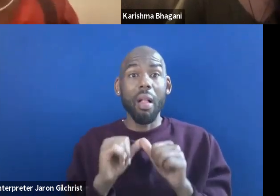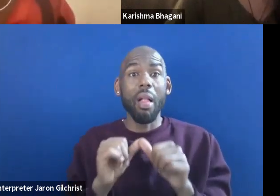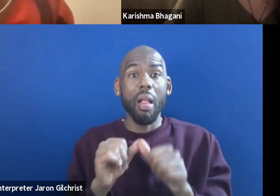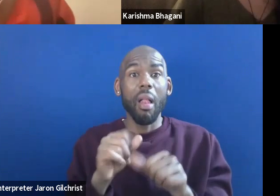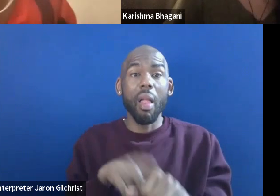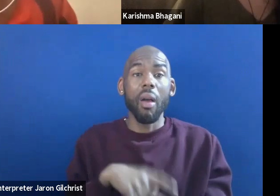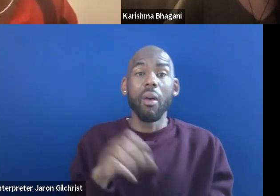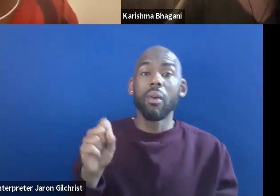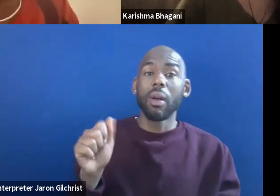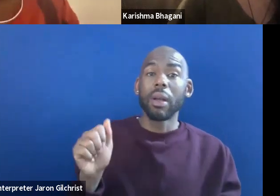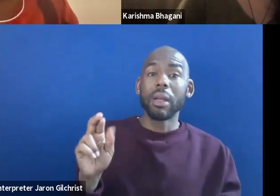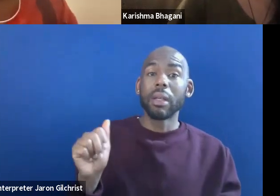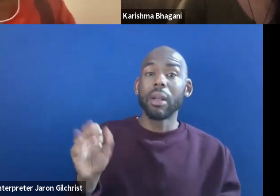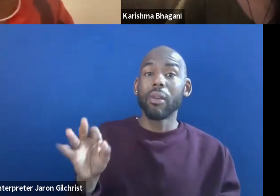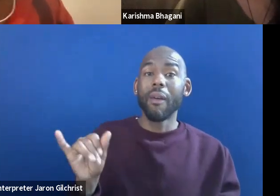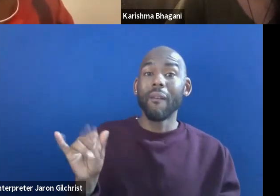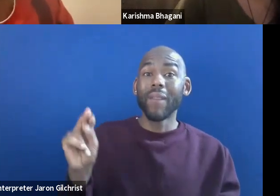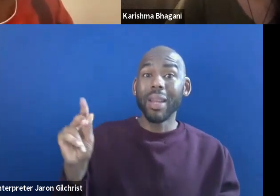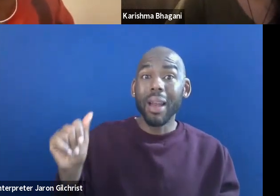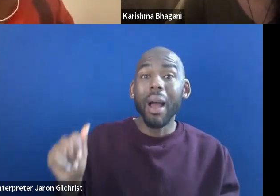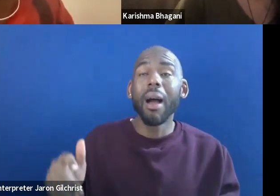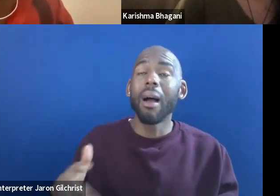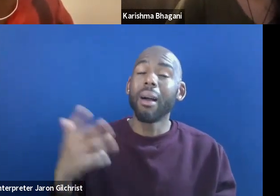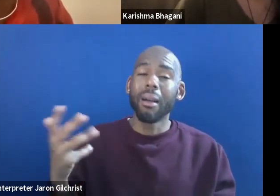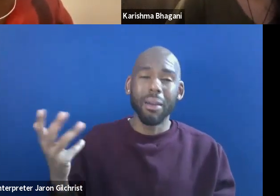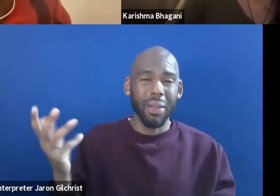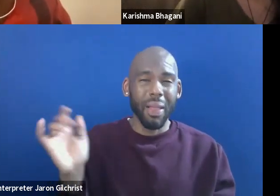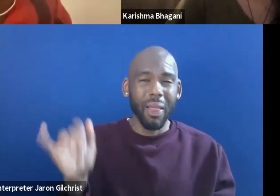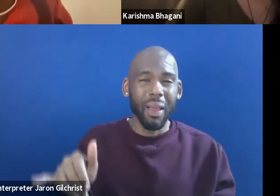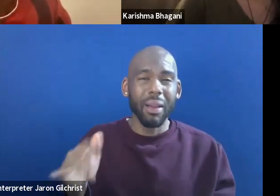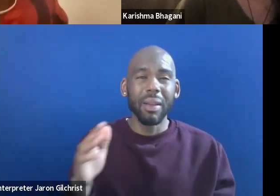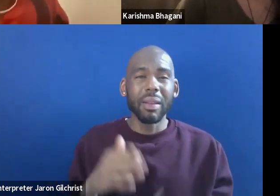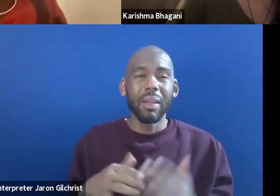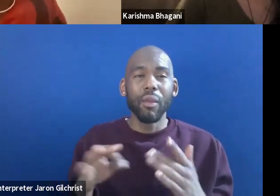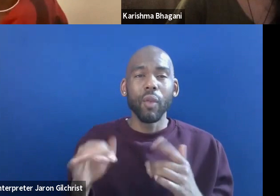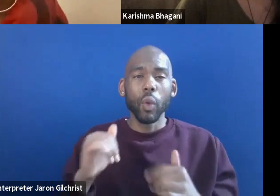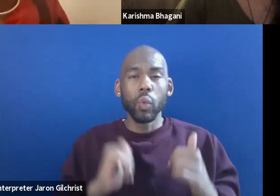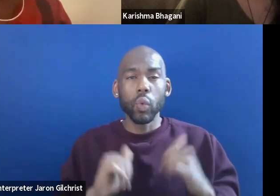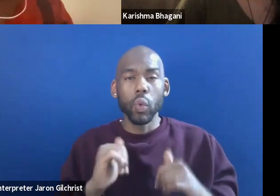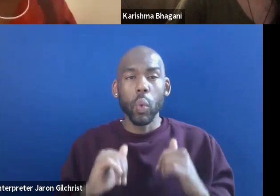"Woza Albert!" you know, there's a reason why those shows worked and we can use the same methods to ensure